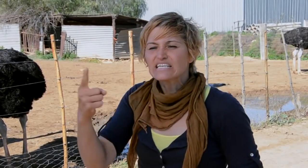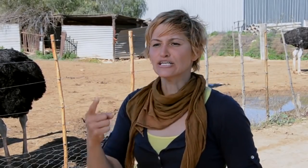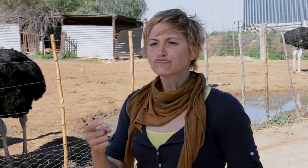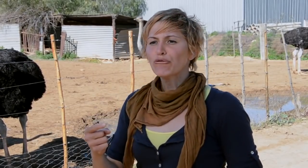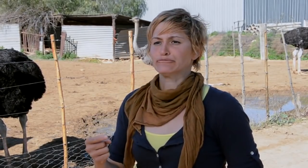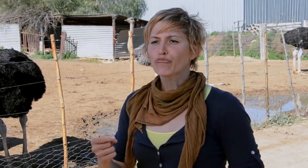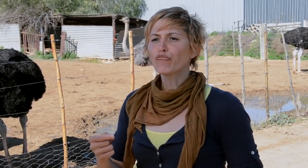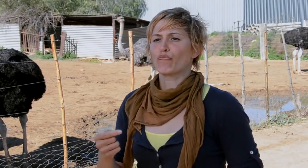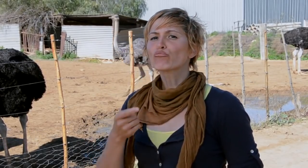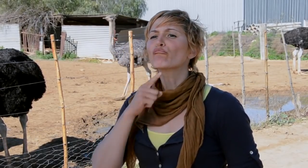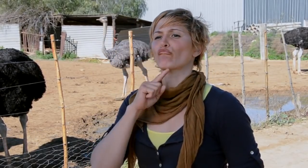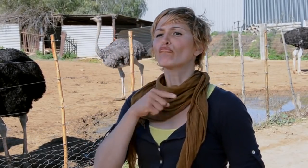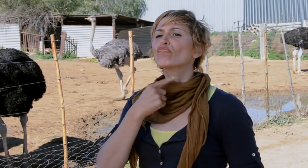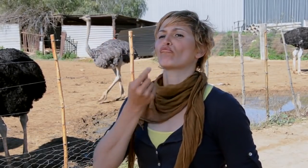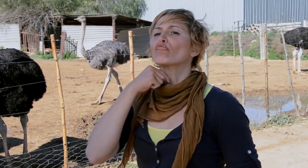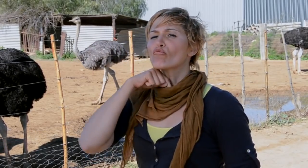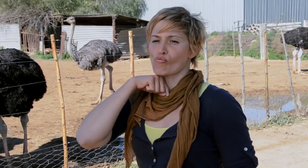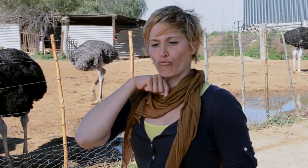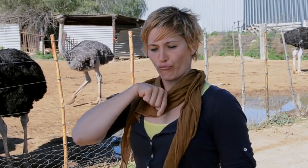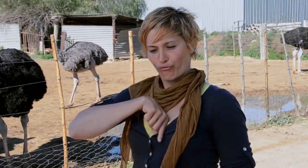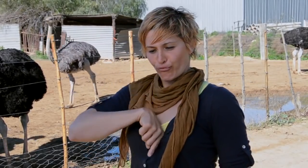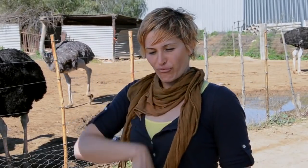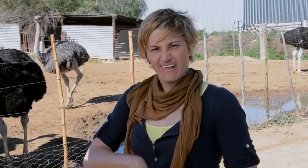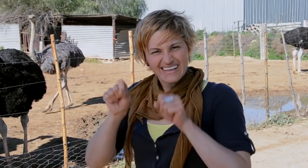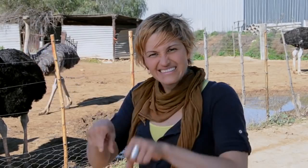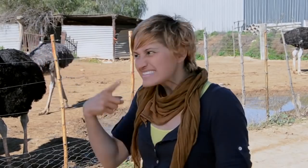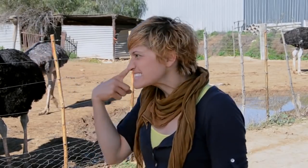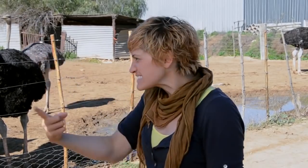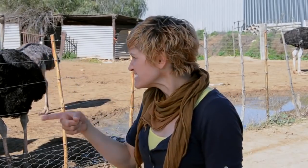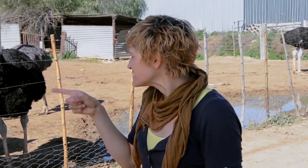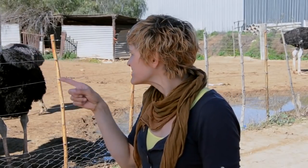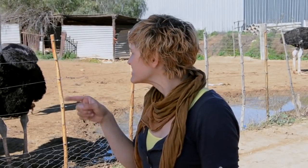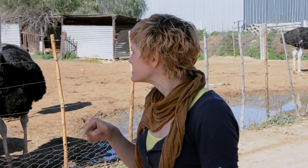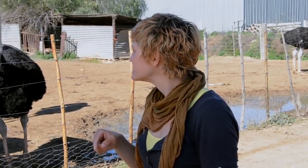You can see the position where food or water is when the ostrich consumes it down their throats.